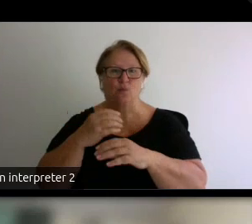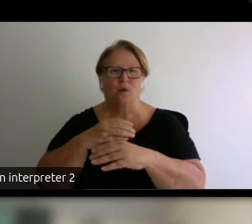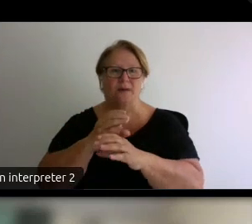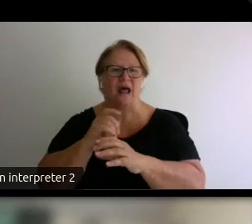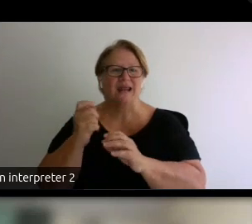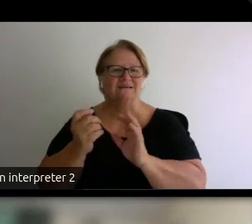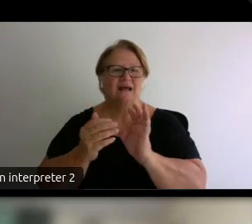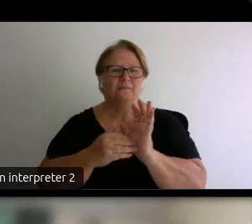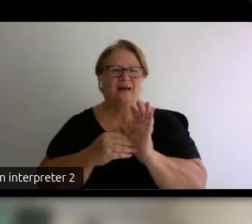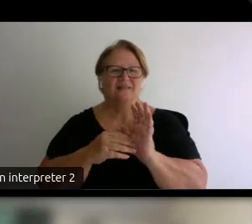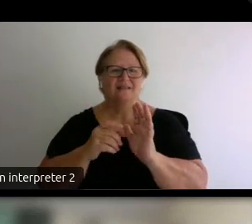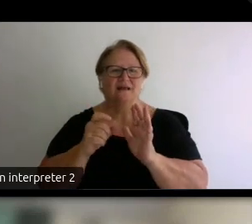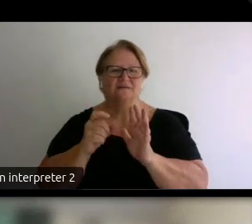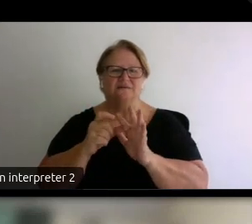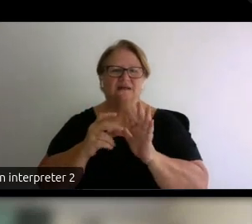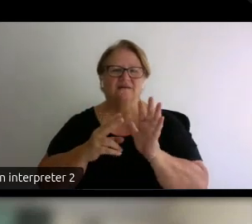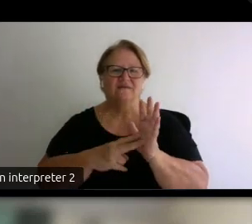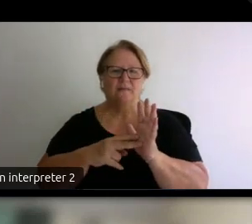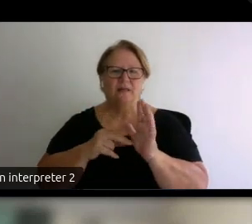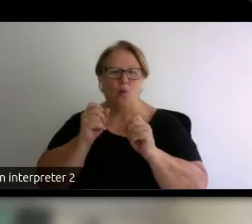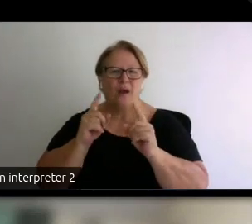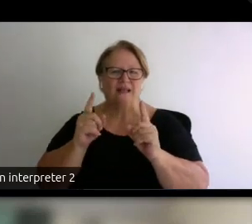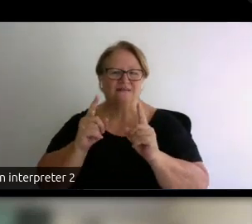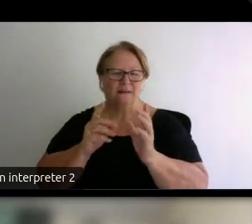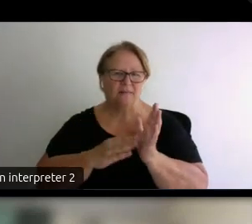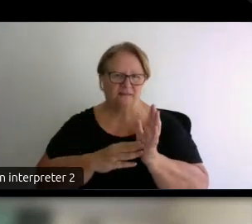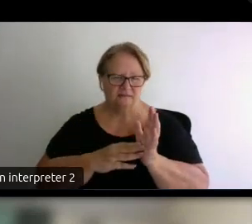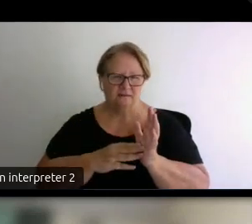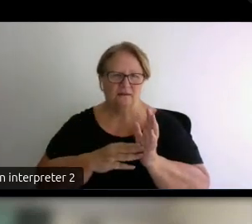domestic and family violence awareness. We will be operating two. So the first will be